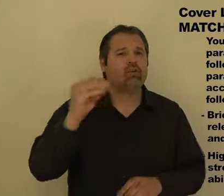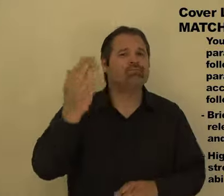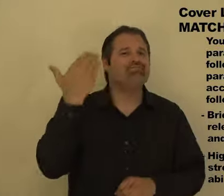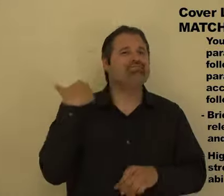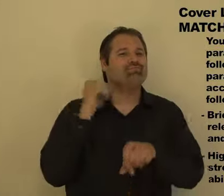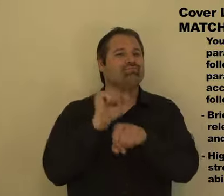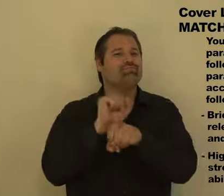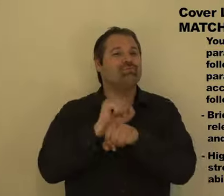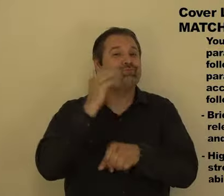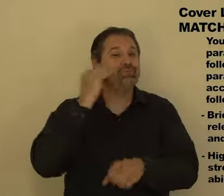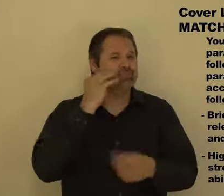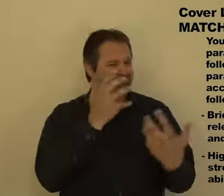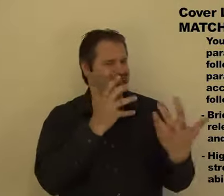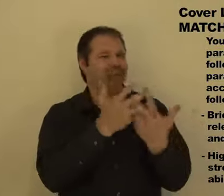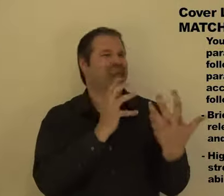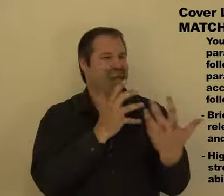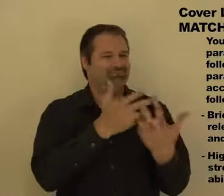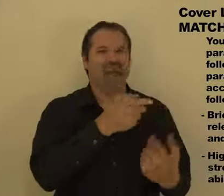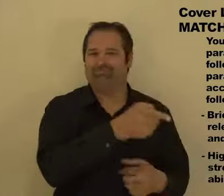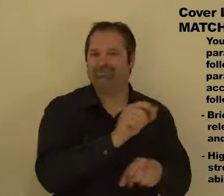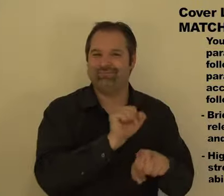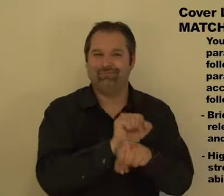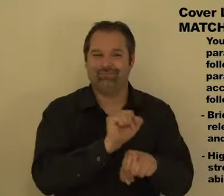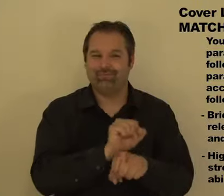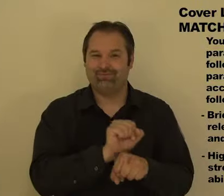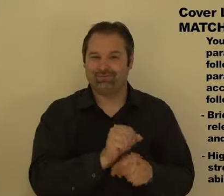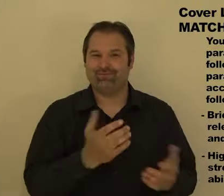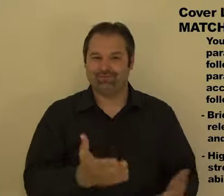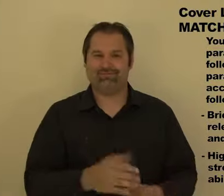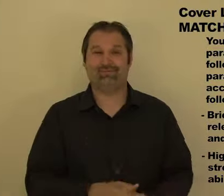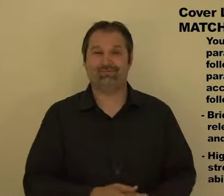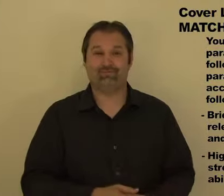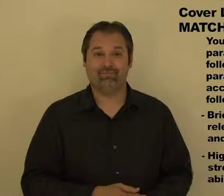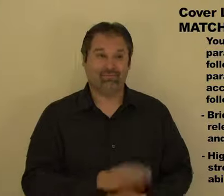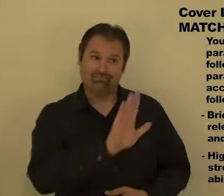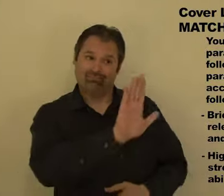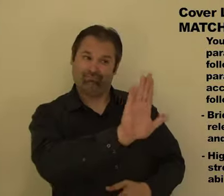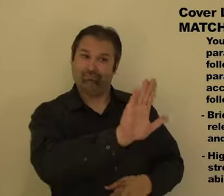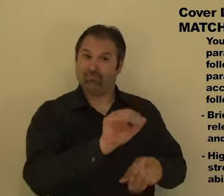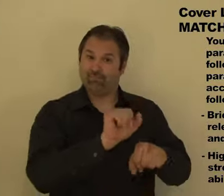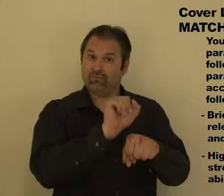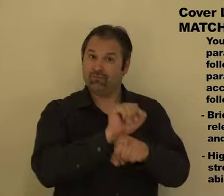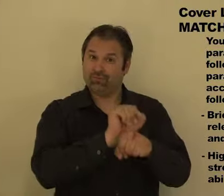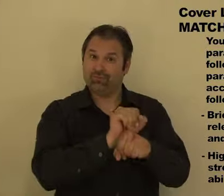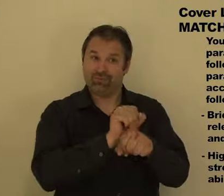You must address every specific qualification in the job posting.